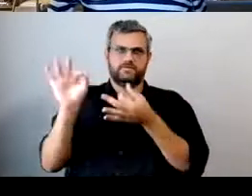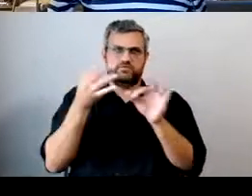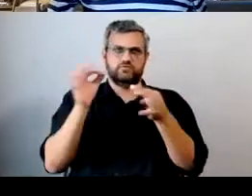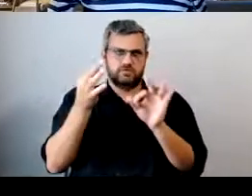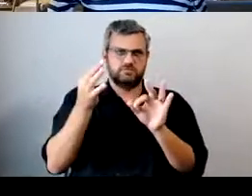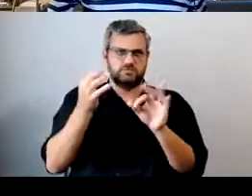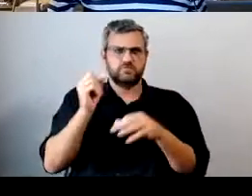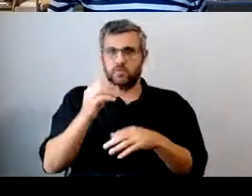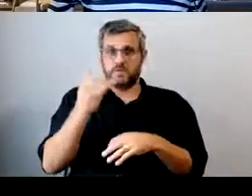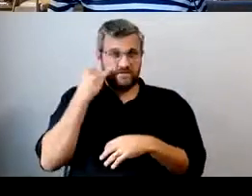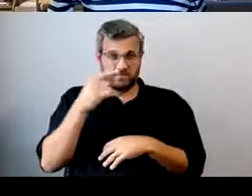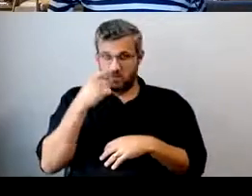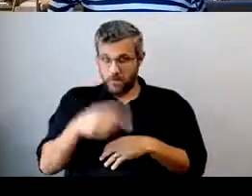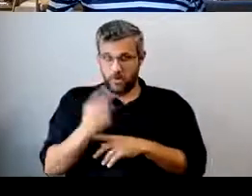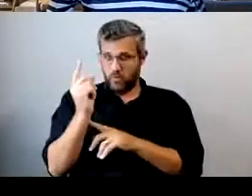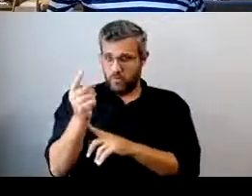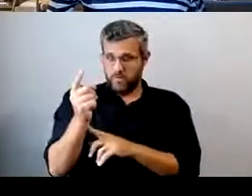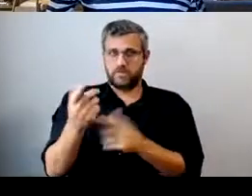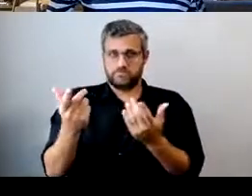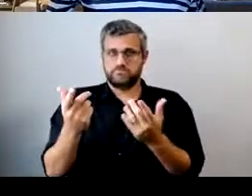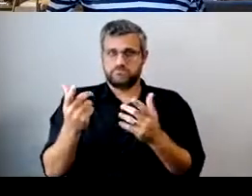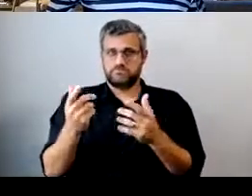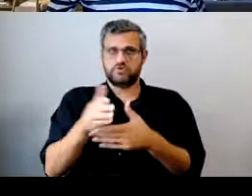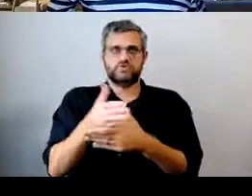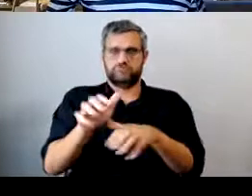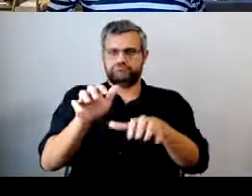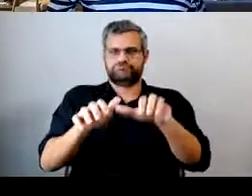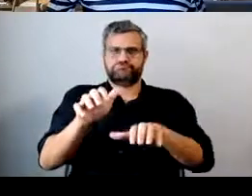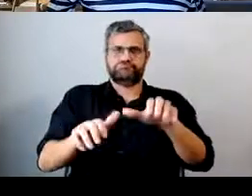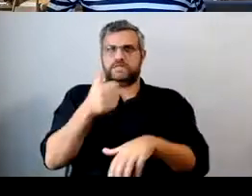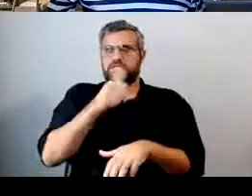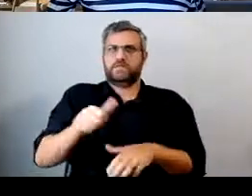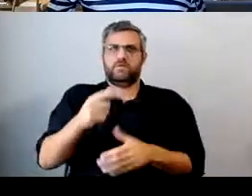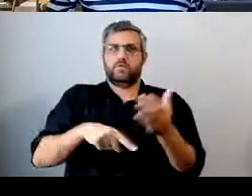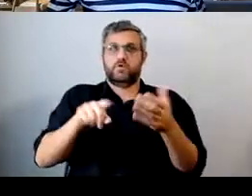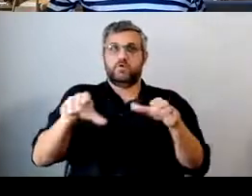So if you would just take a minute here and share any things that you do in this area,